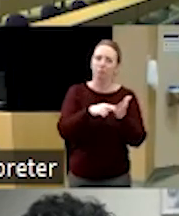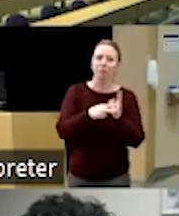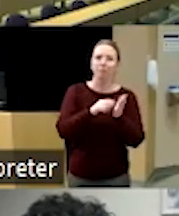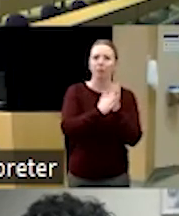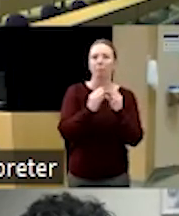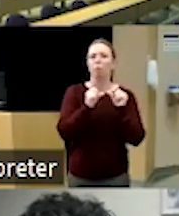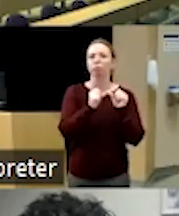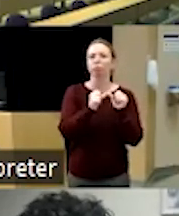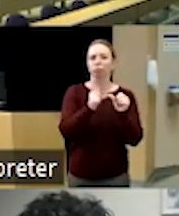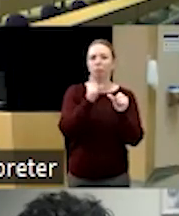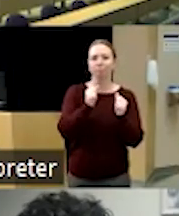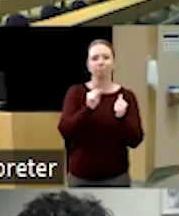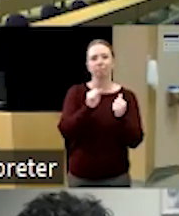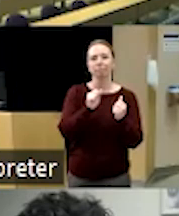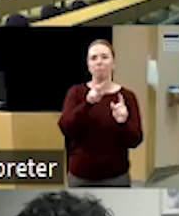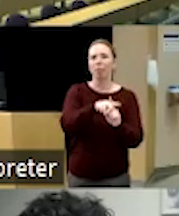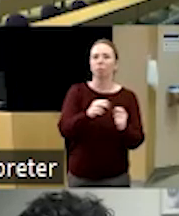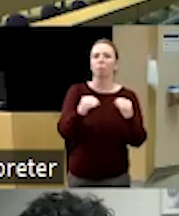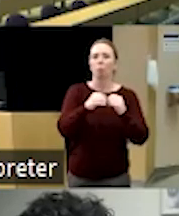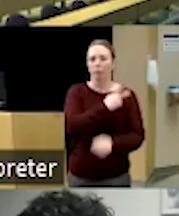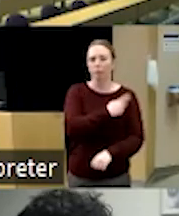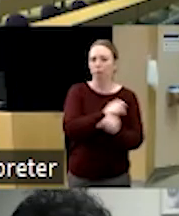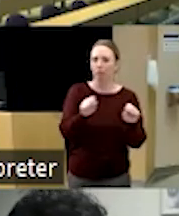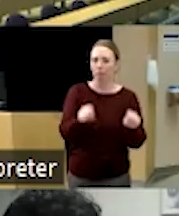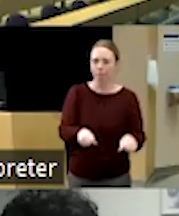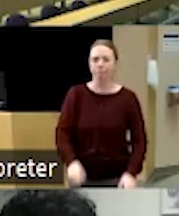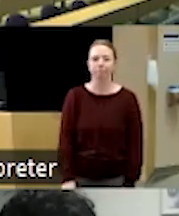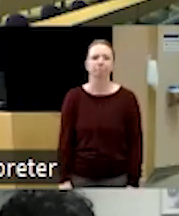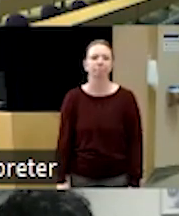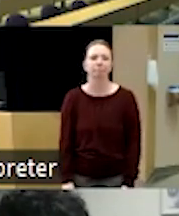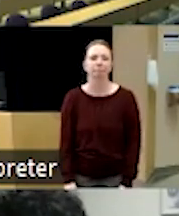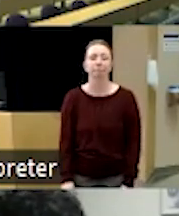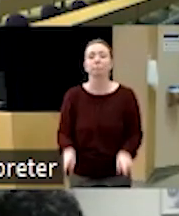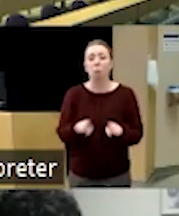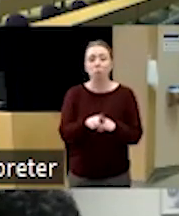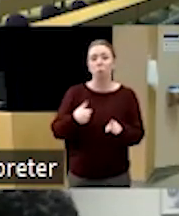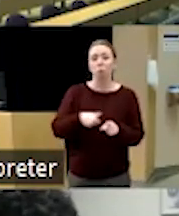um we are participating in several Health Care studies um and um especially the ones